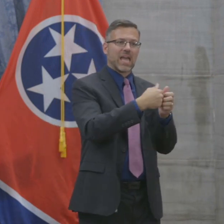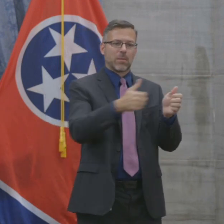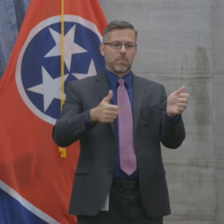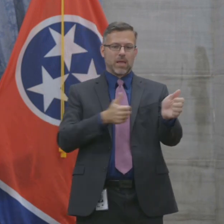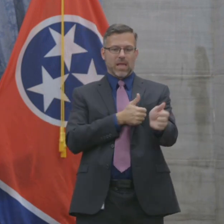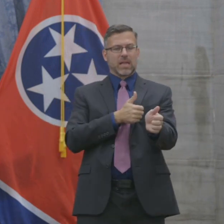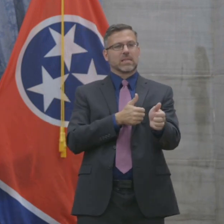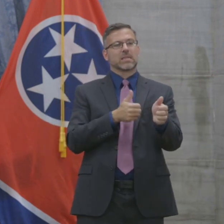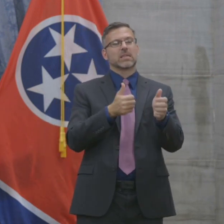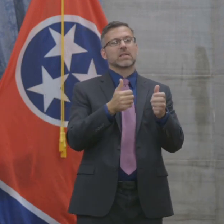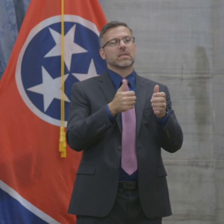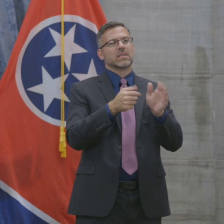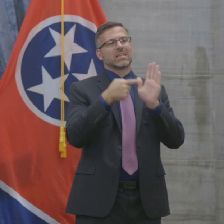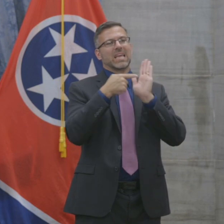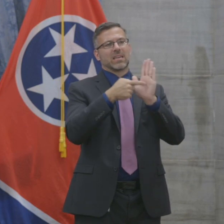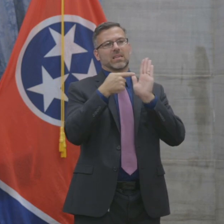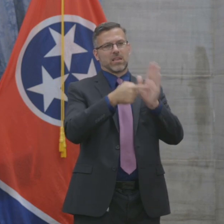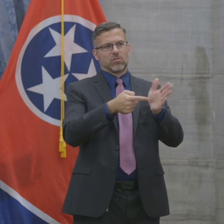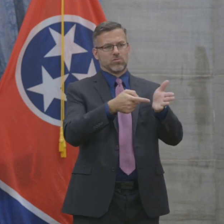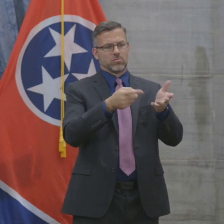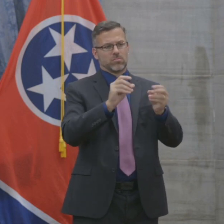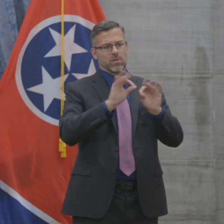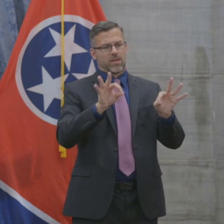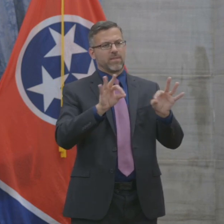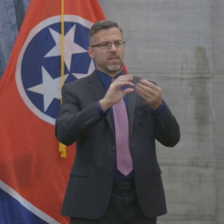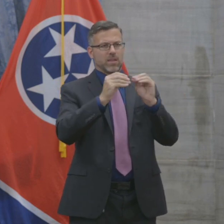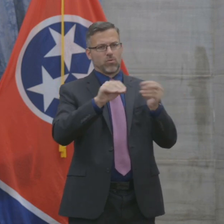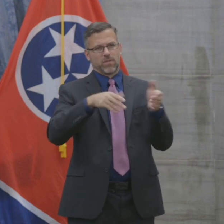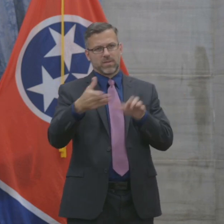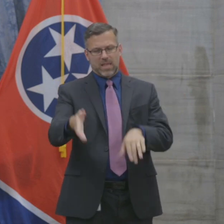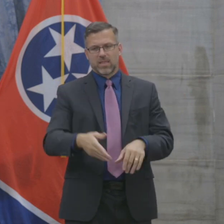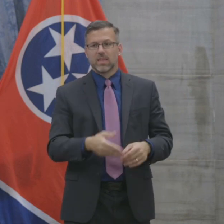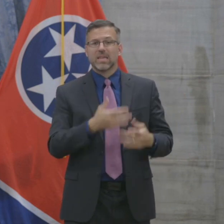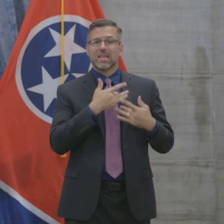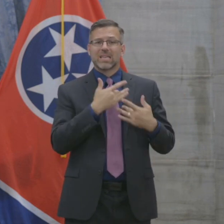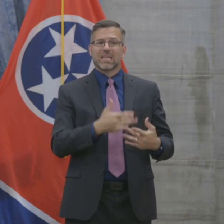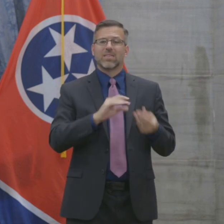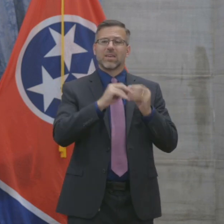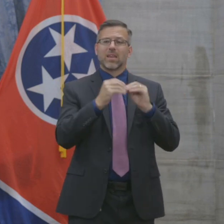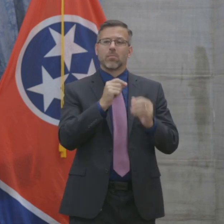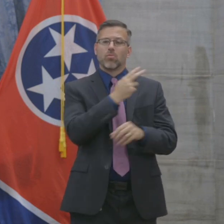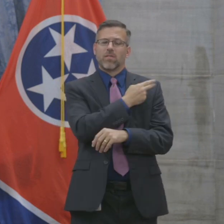The news is absolutely still positive in rural areas that their rates are stabilizing. We're also start